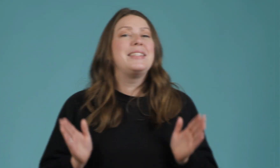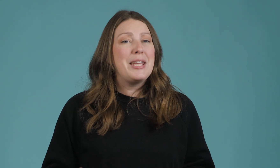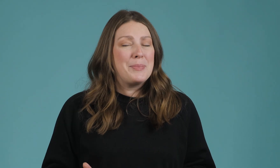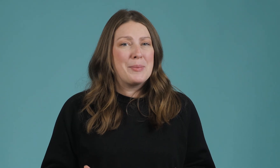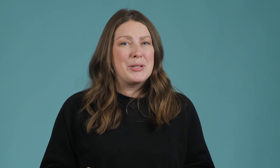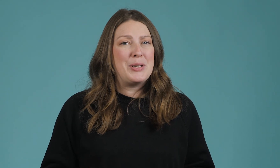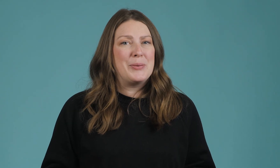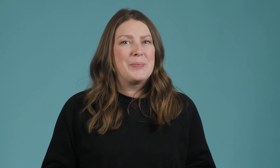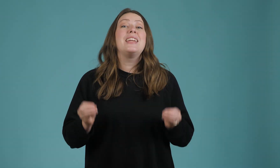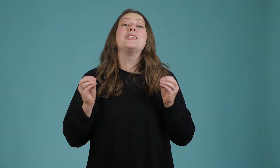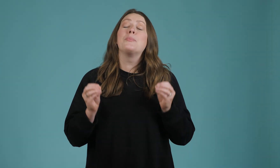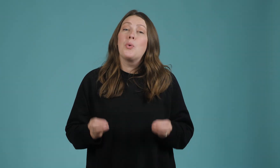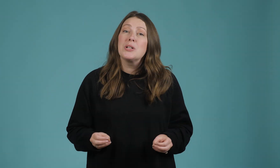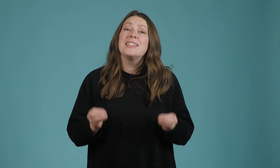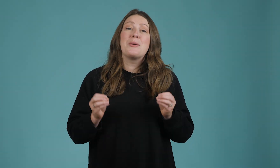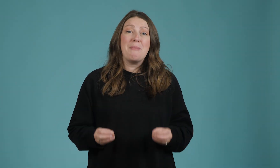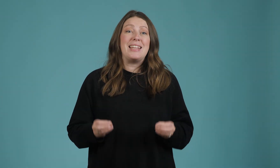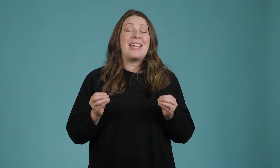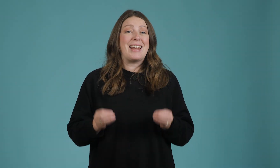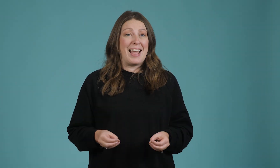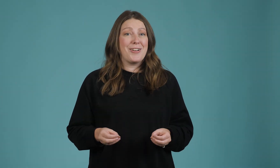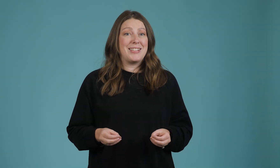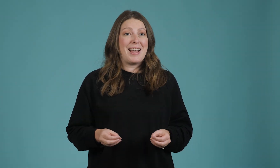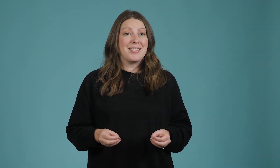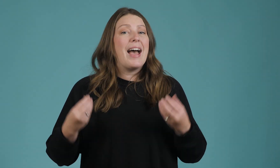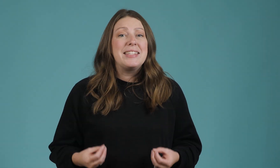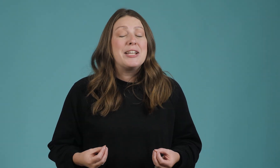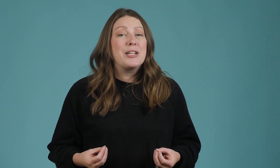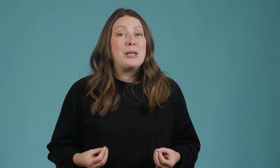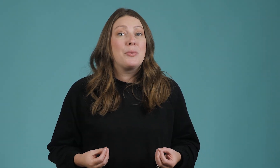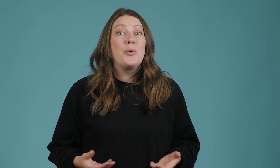Tip number two. It's important to maintain eye contact as hearing people.